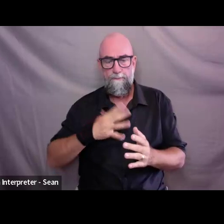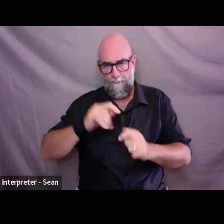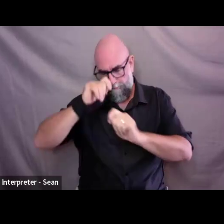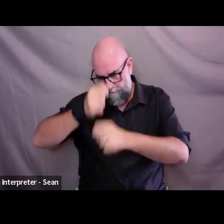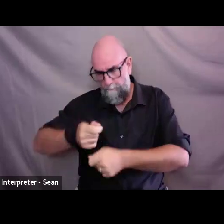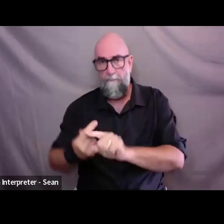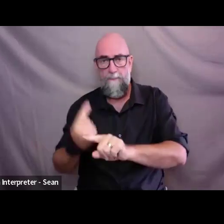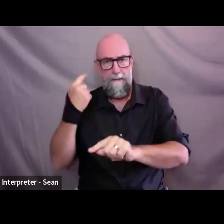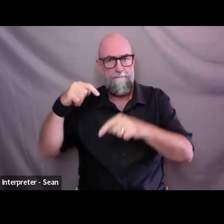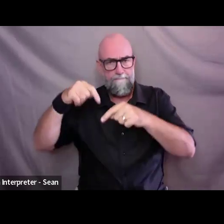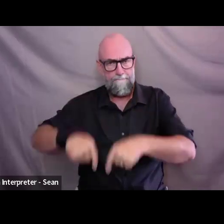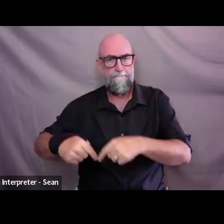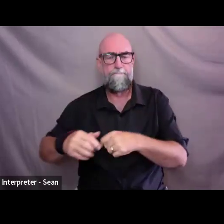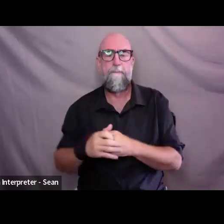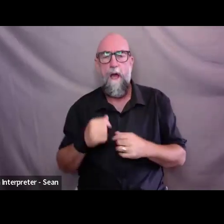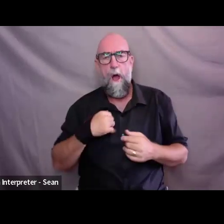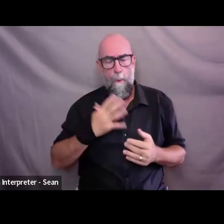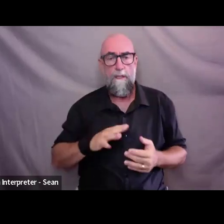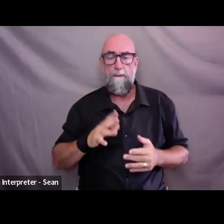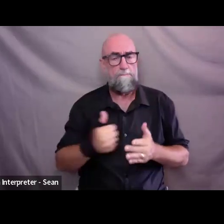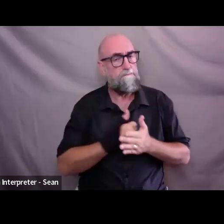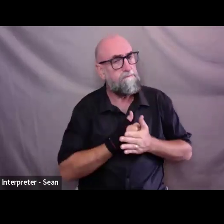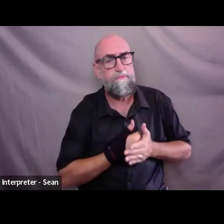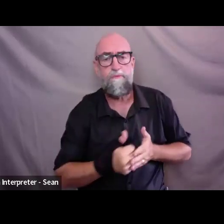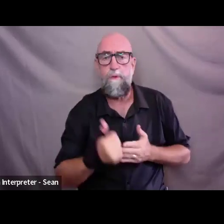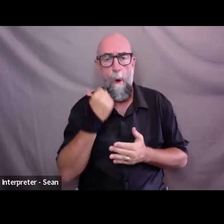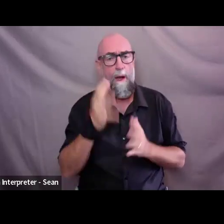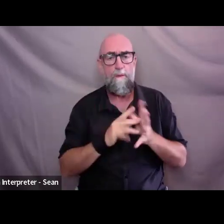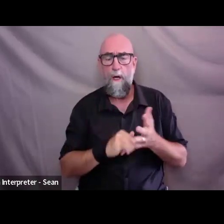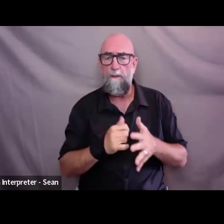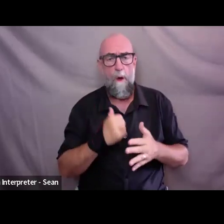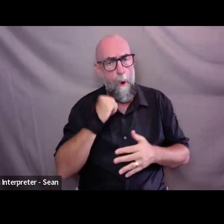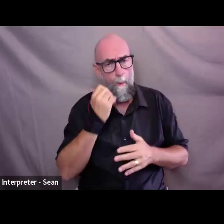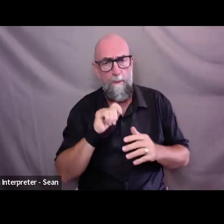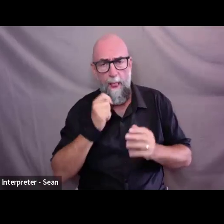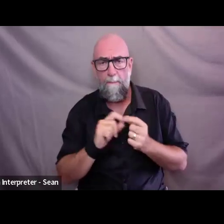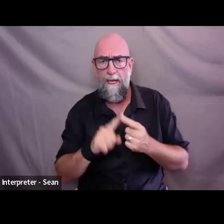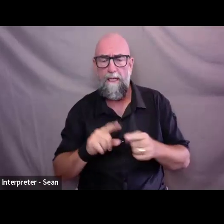I am a middle-aged Arab woman, I have light olive skin, dark brown wavy hair with some